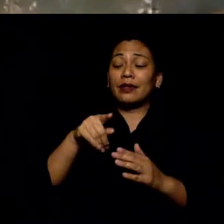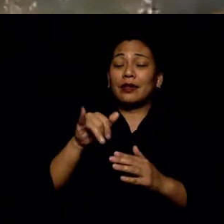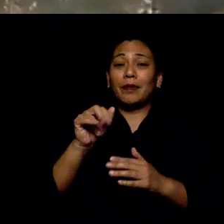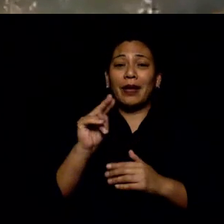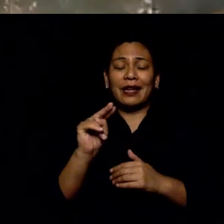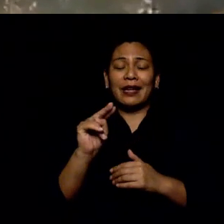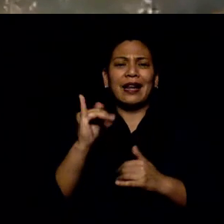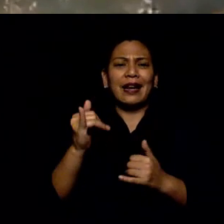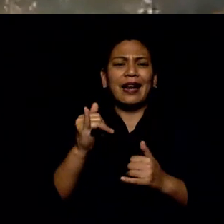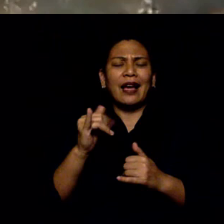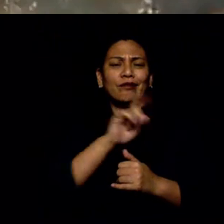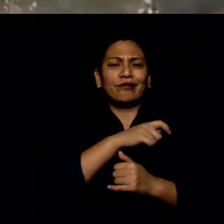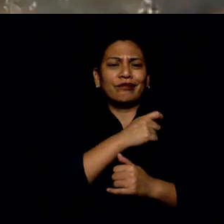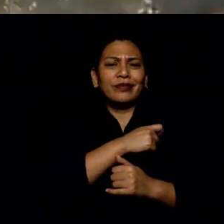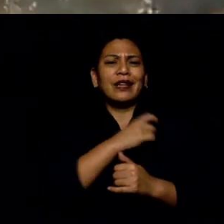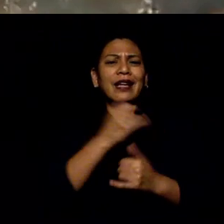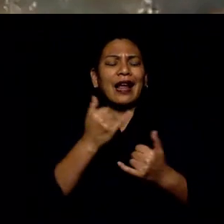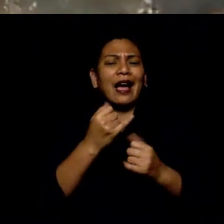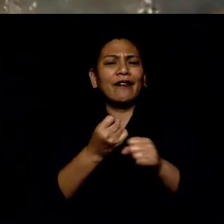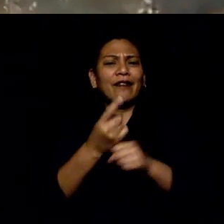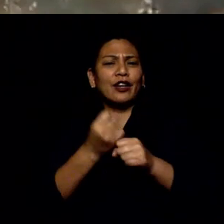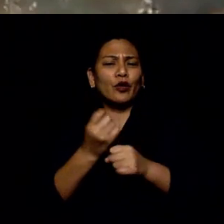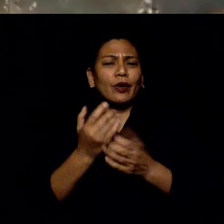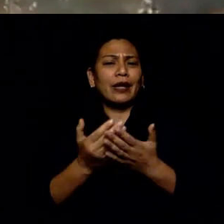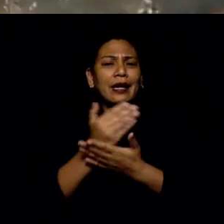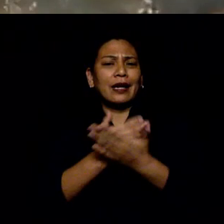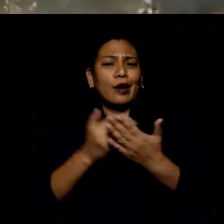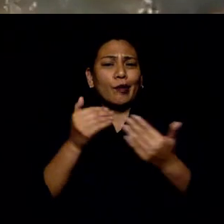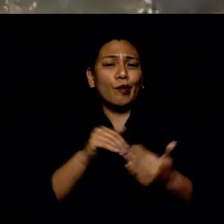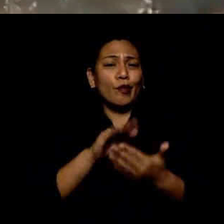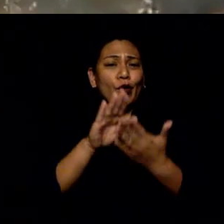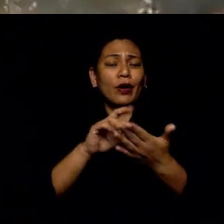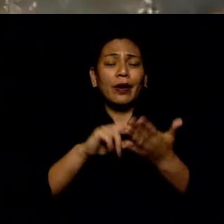annual income approach where, you know, everyone gets an income.